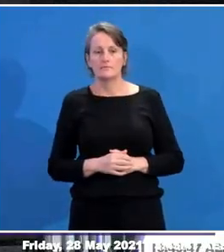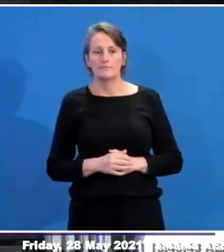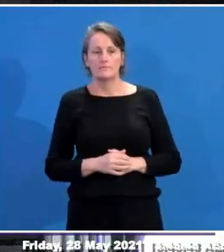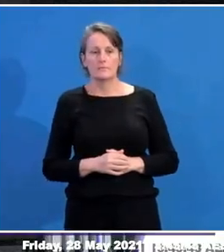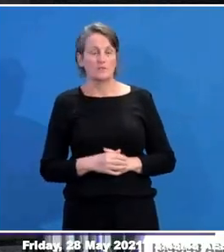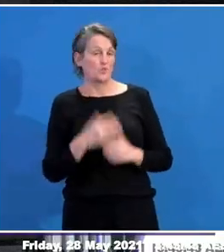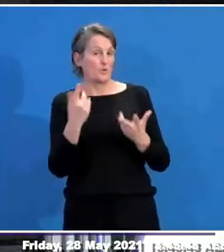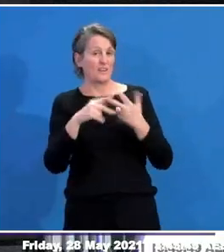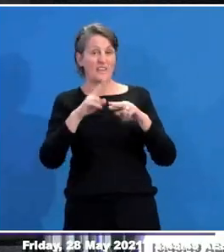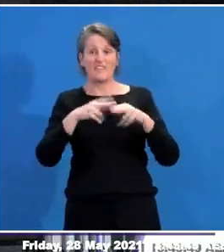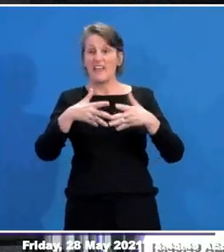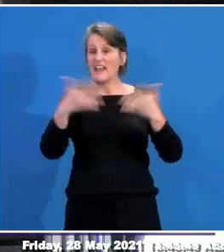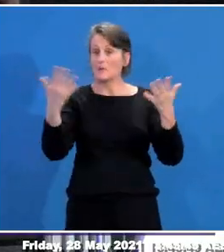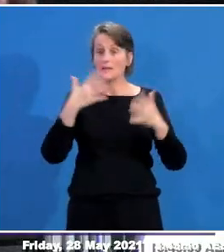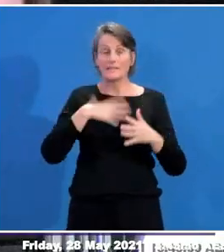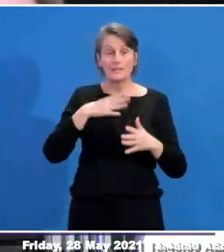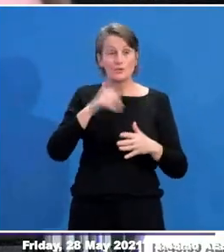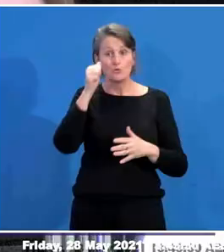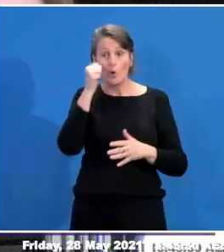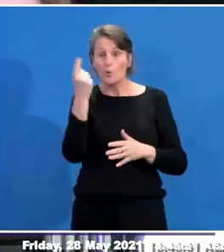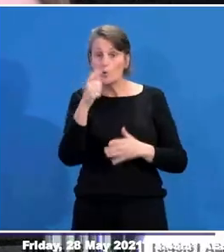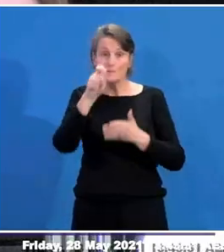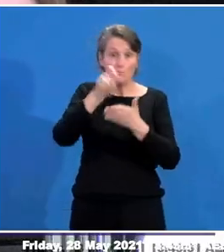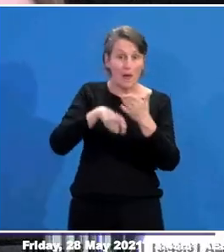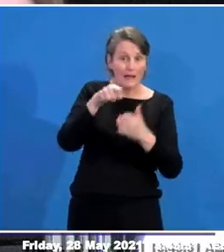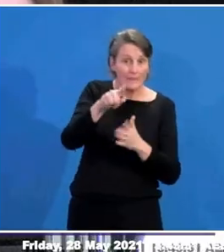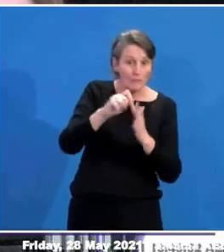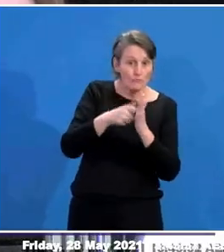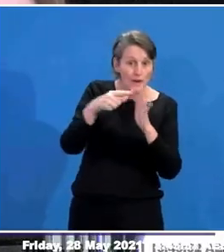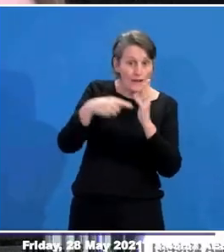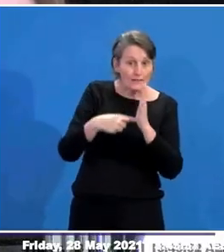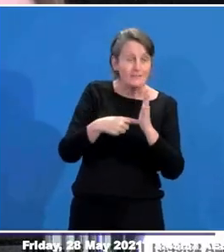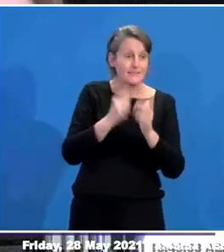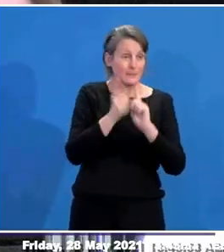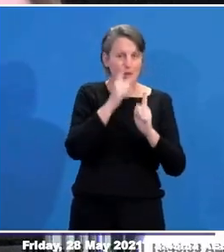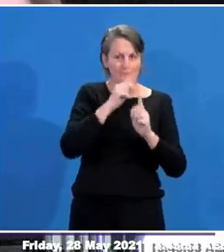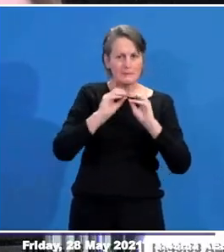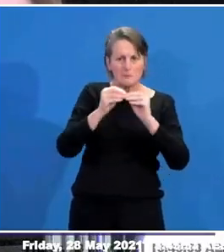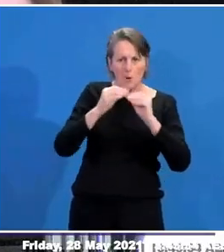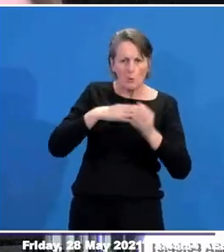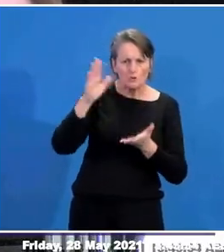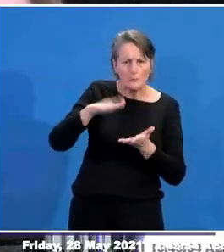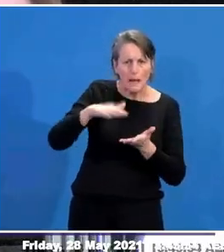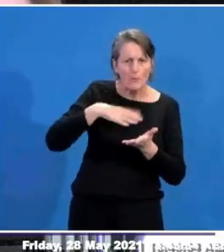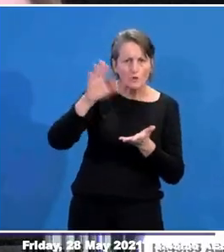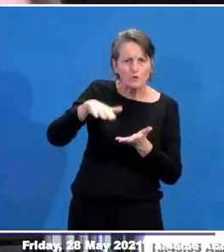or the product has interest in negotiating the price of the product down; that is a fairly simple but accurate way of looking at it.